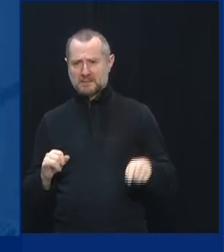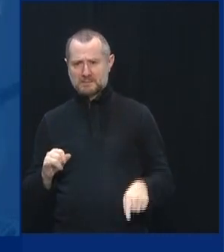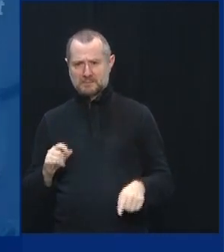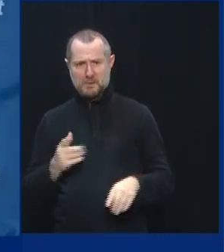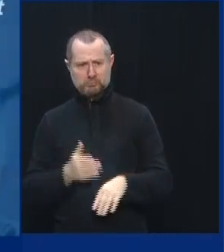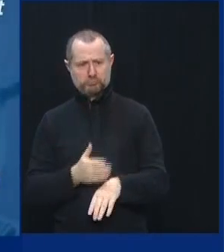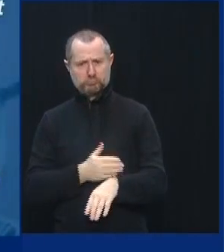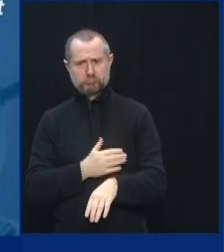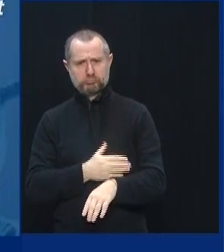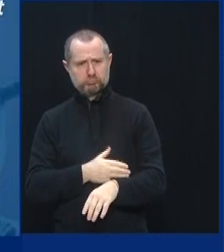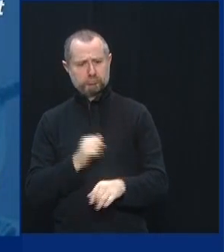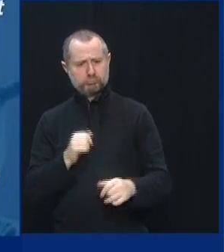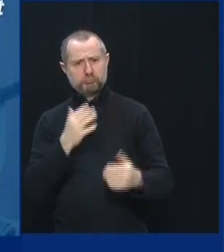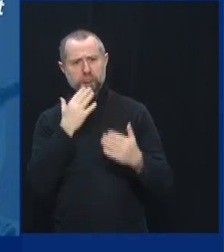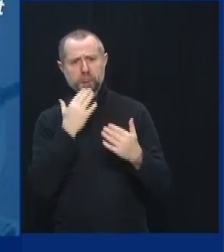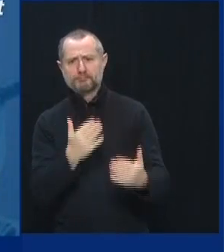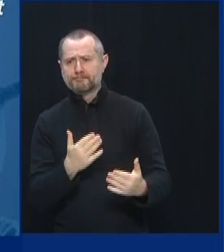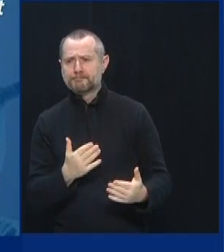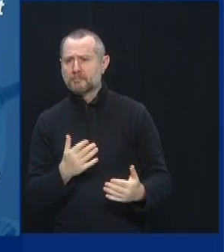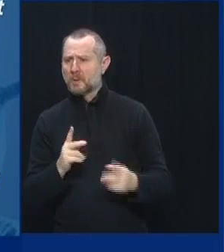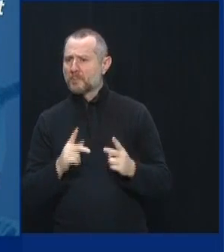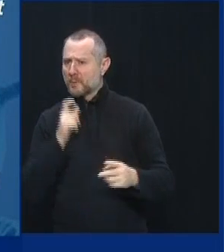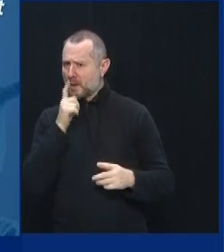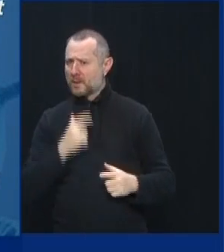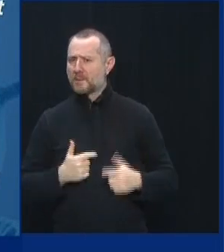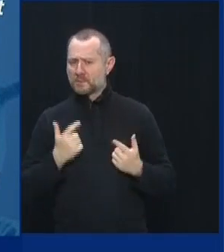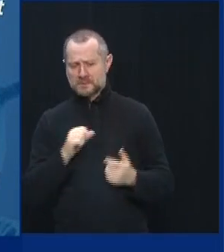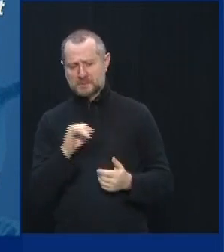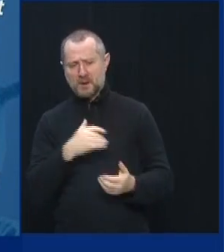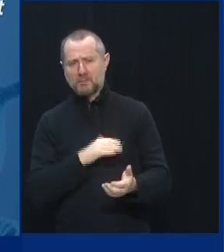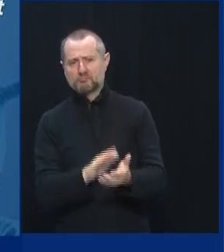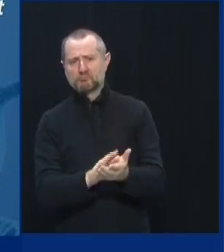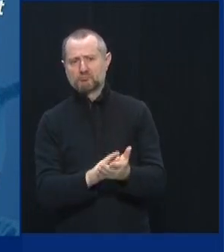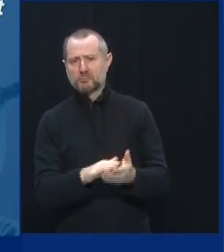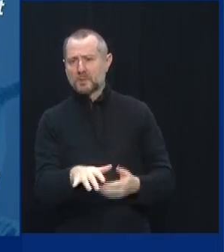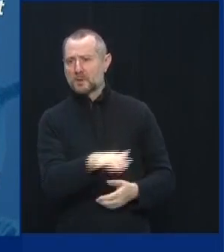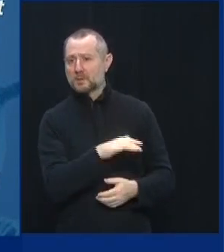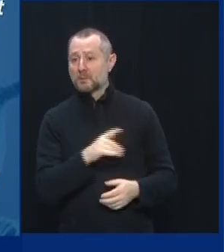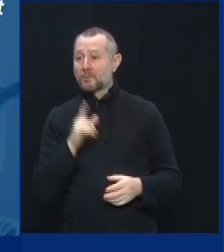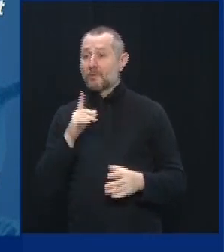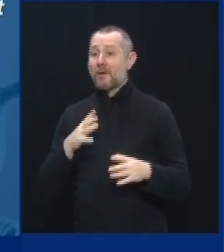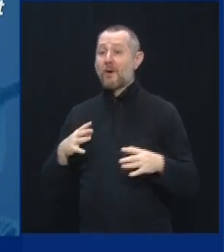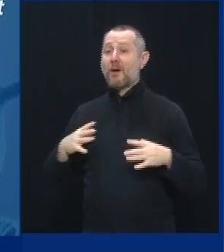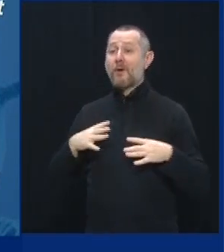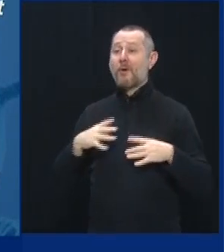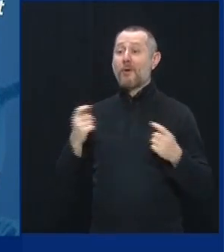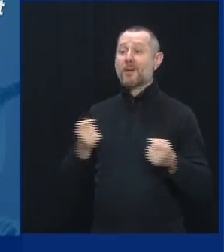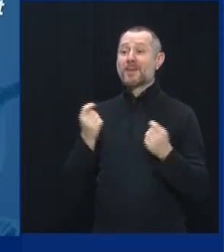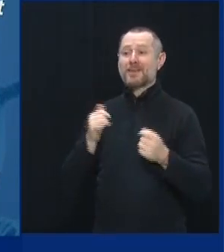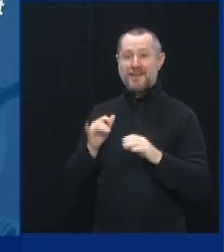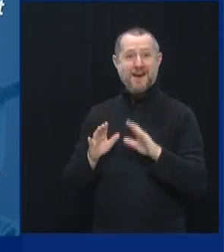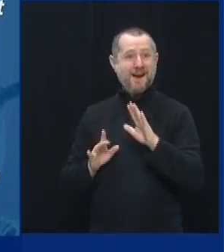SIGNIFICANT DIFFERENCE. YOU LOOK AT MANHATTAN AND STATEN ISLAND, WE'VE MADE GOOD PROGRESS IN STATEN ISLAND AND I THANK THE